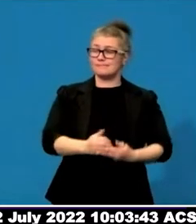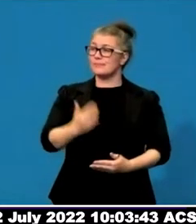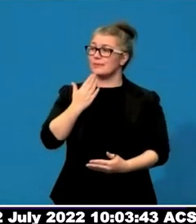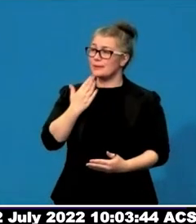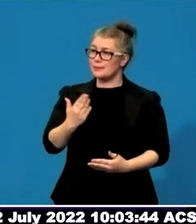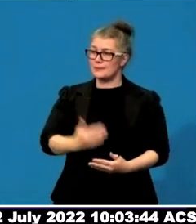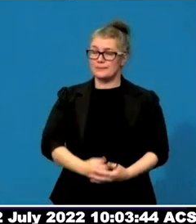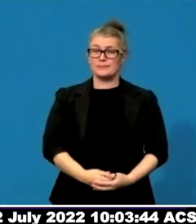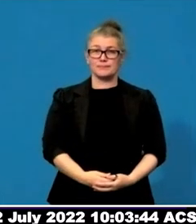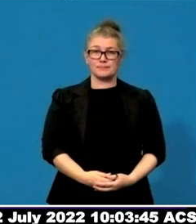Werte.